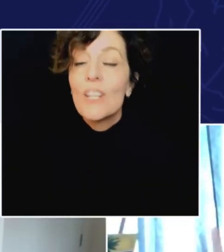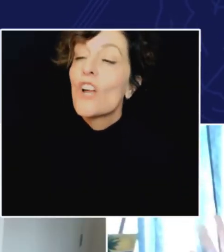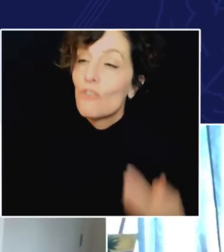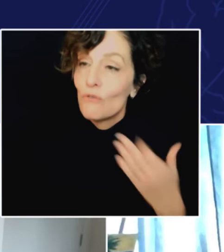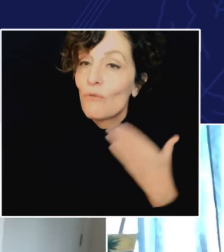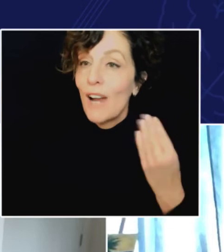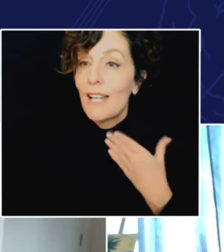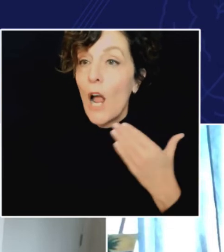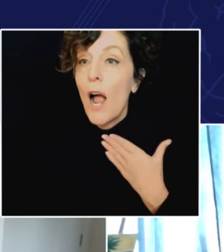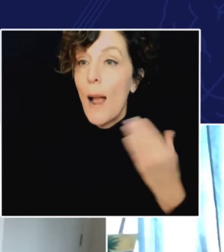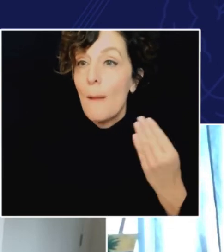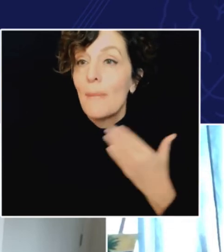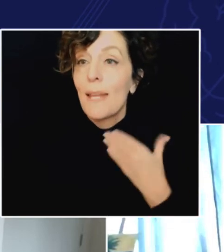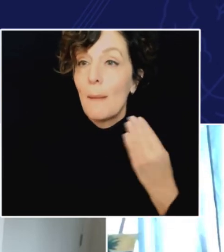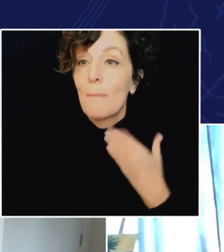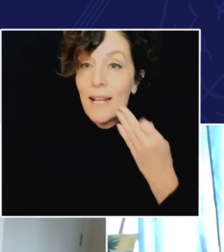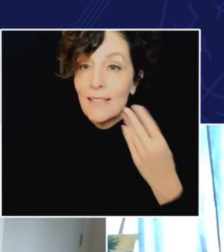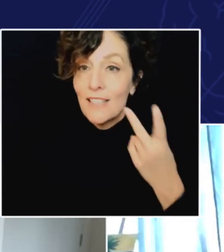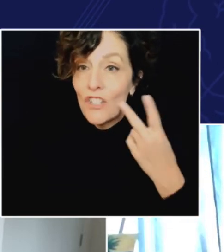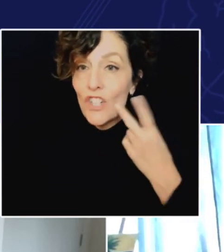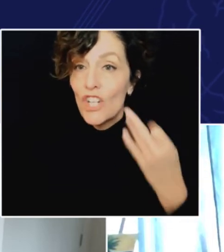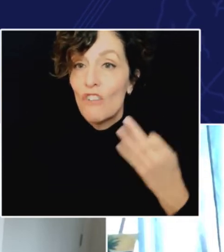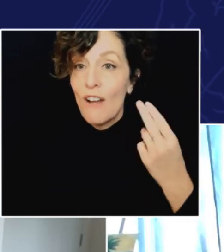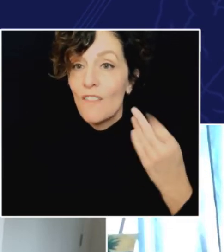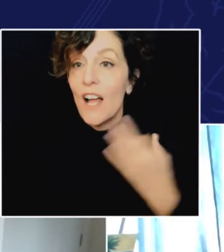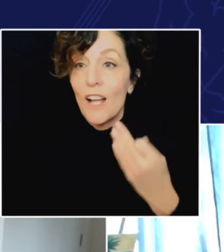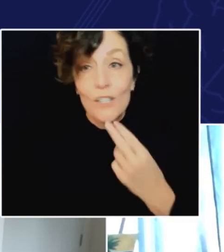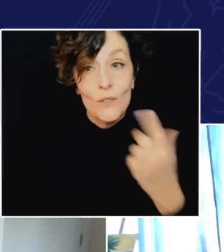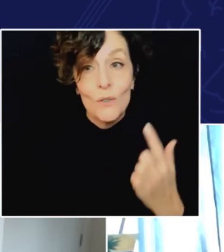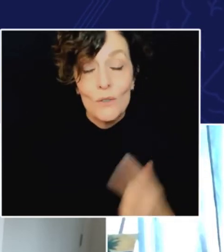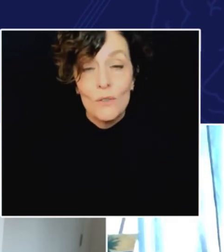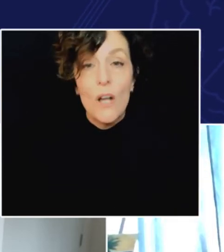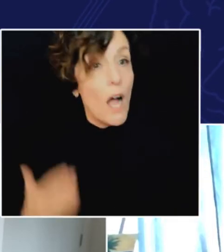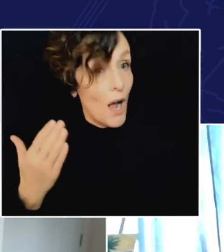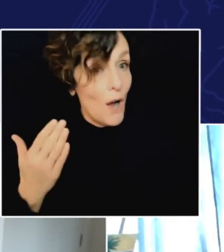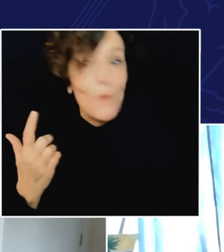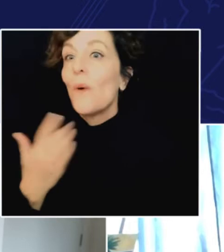[HAYLIE]: Right now, I'm in my senior year of high school. [DR. RUFFIN]: Oh, wow.